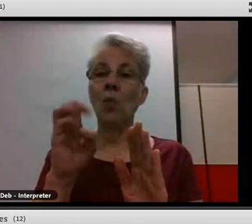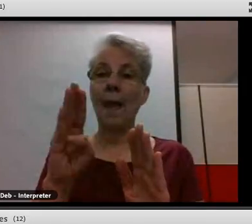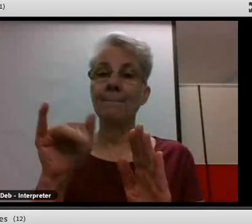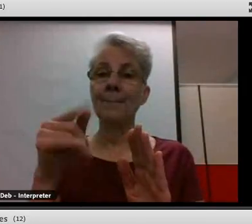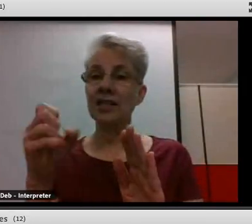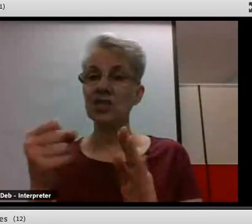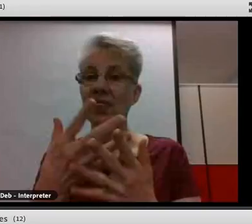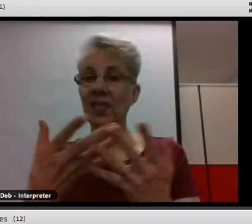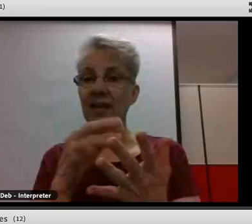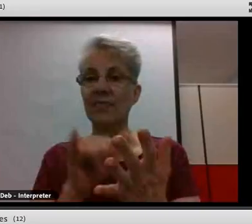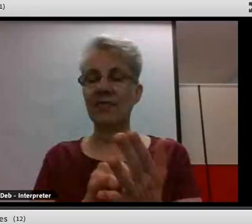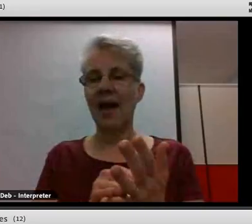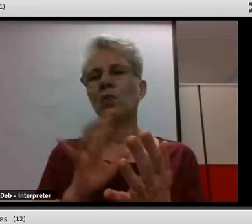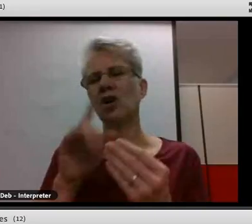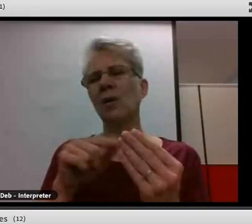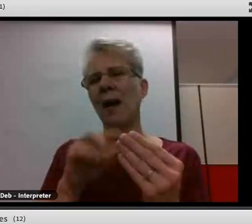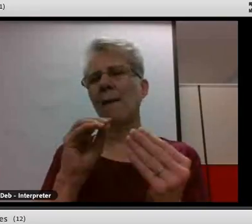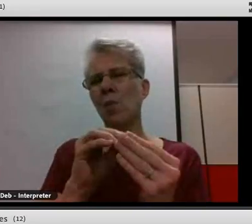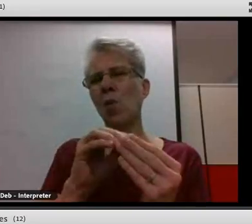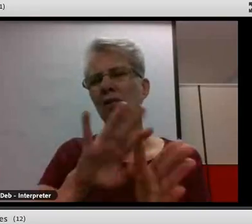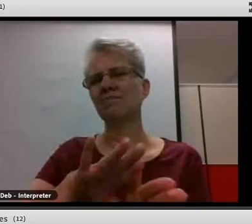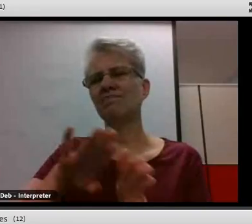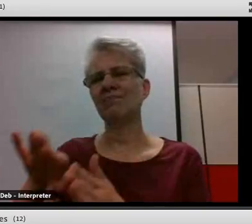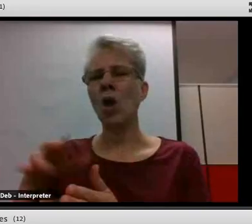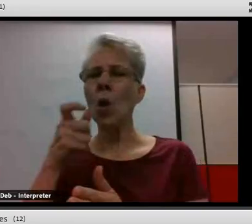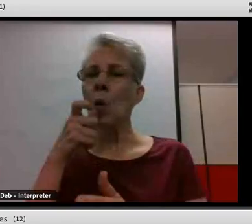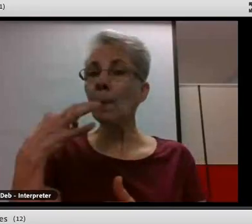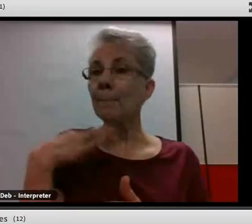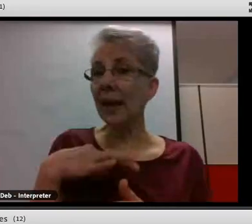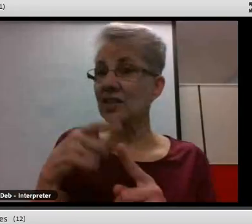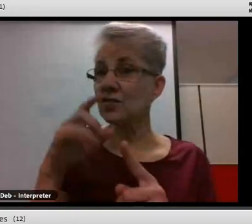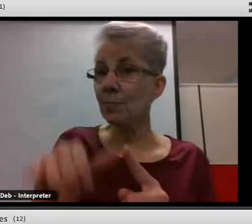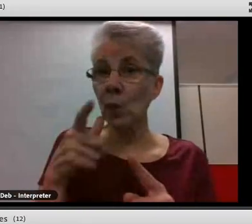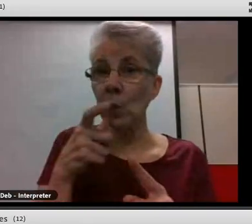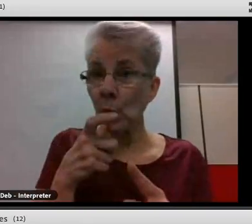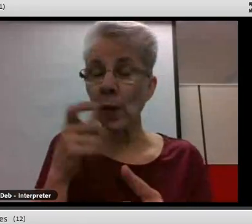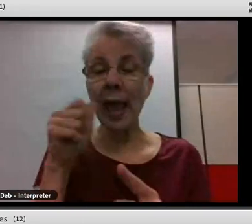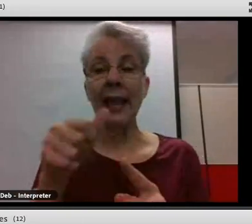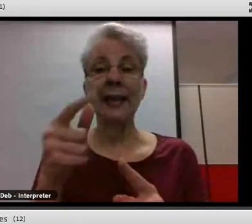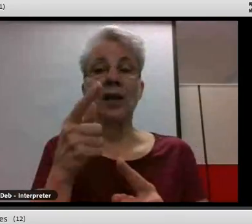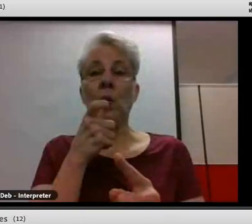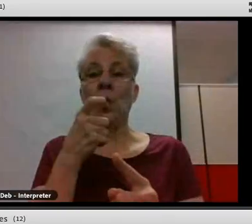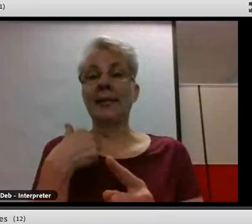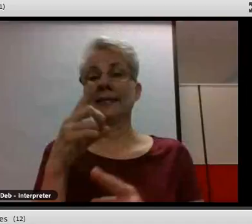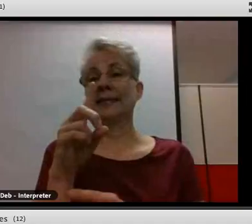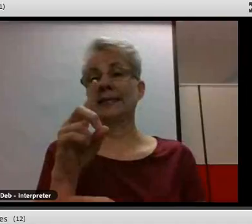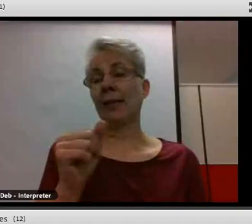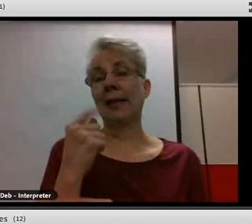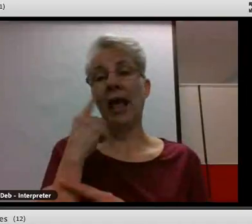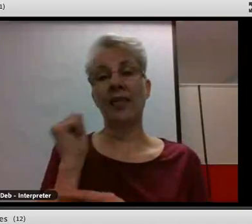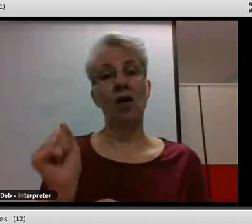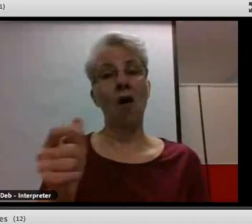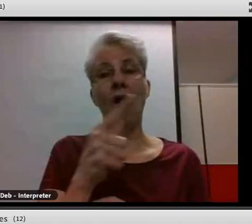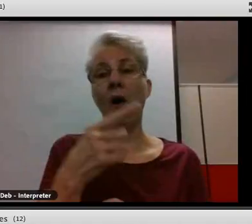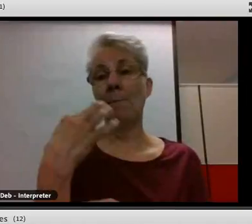it's just getting people to fill those out, not so great. So it kind of gives you a picture of who is in your community